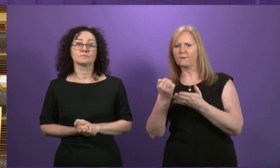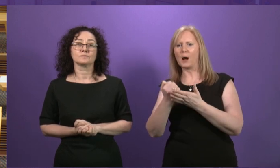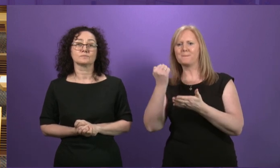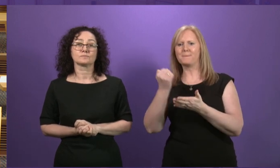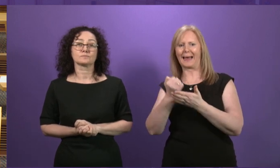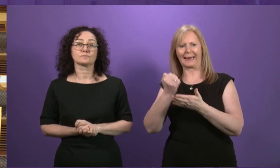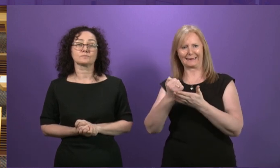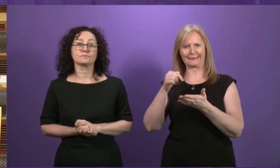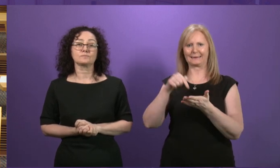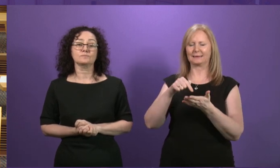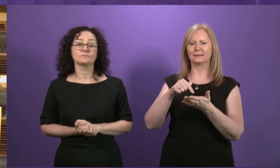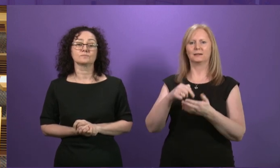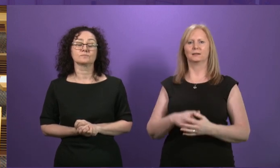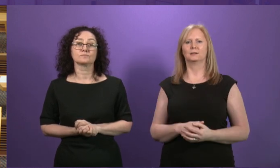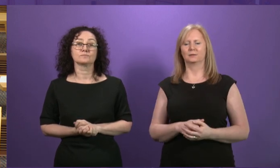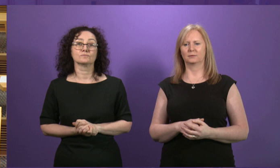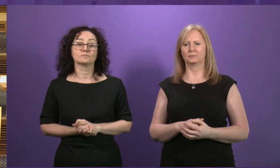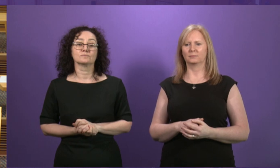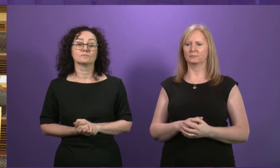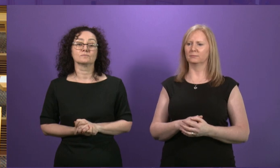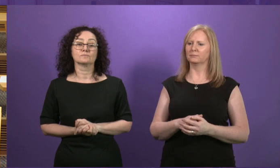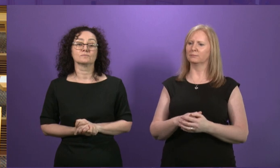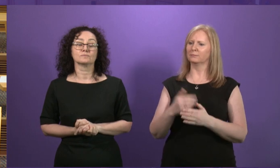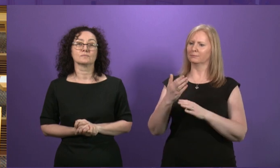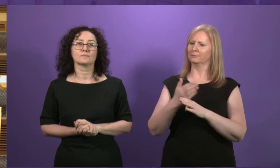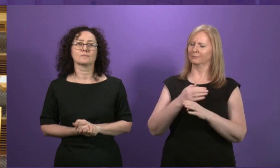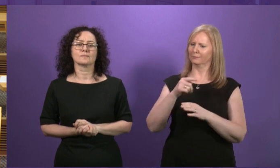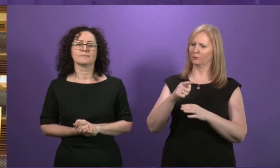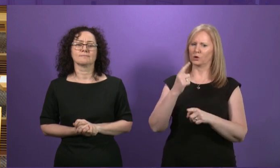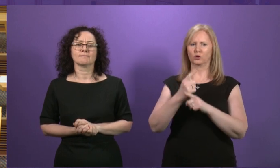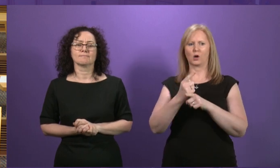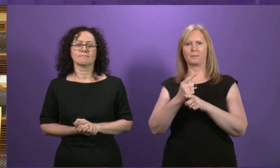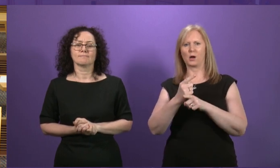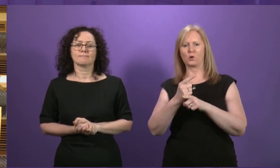and before Derek Mackay’s austerity programme to halve the deficit in five years.